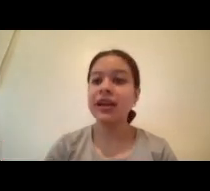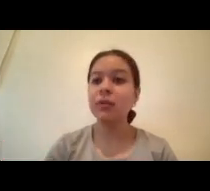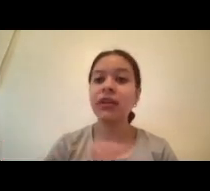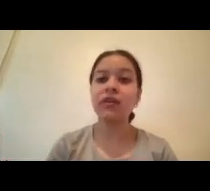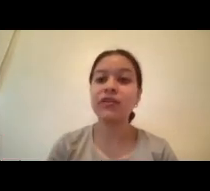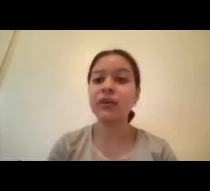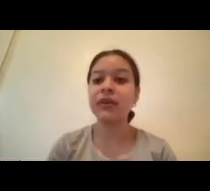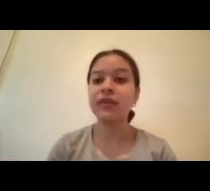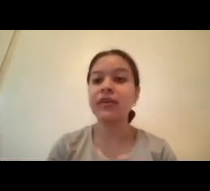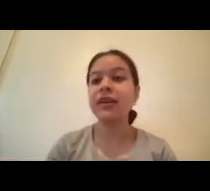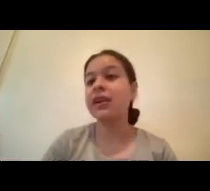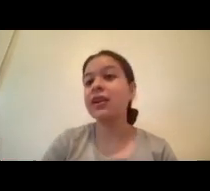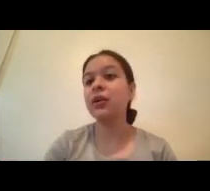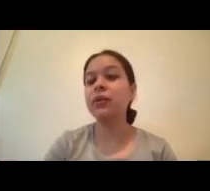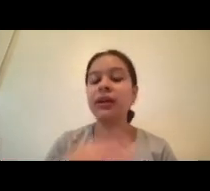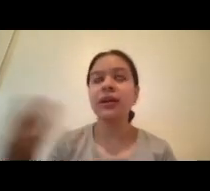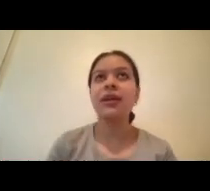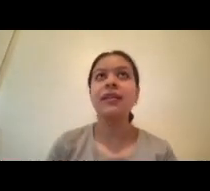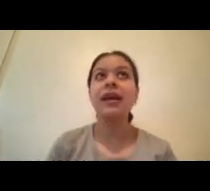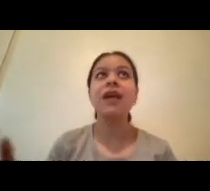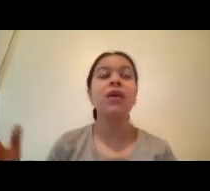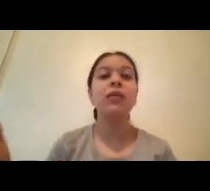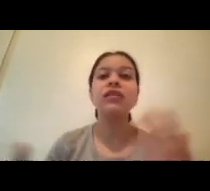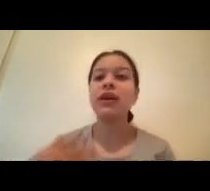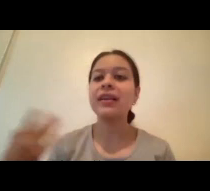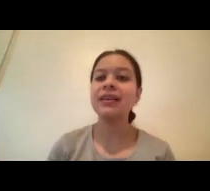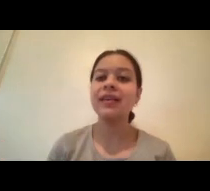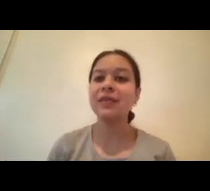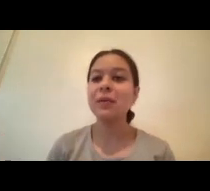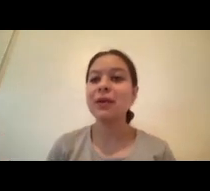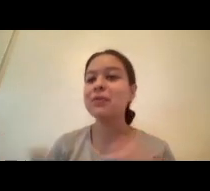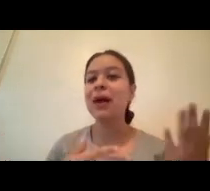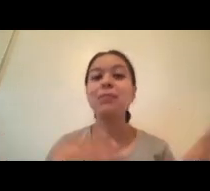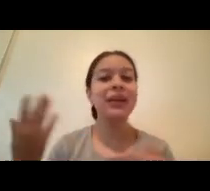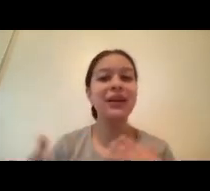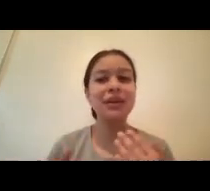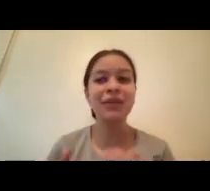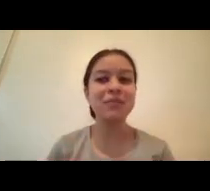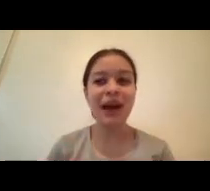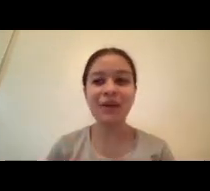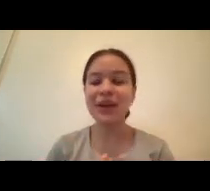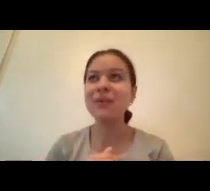in one of their students or see, you know, like they have all these great ideas. But I'm not I'm barely hearing about them now, you know,